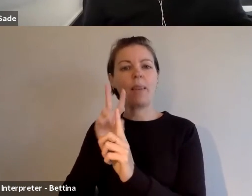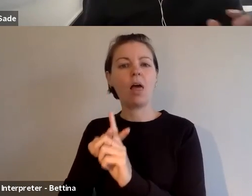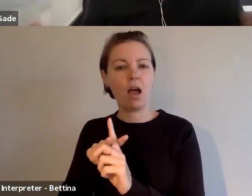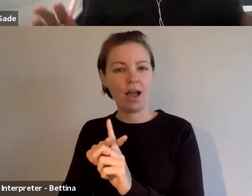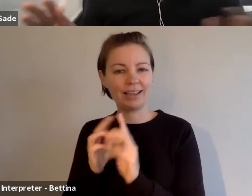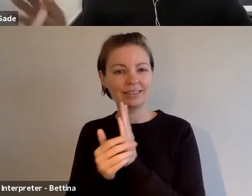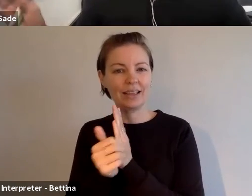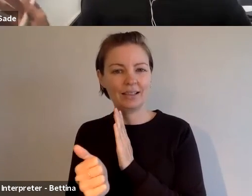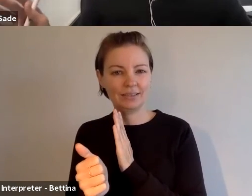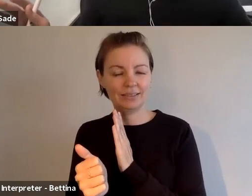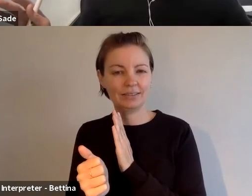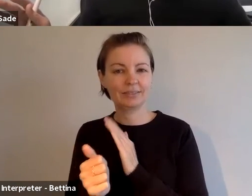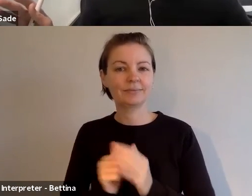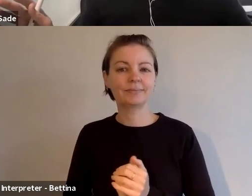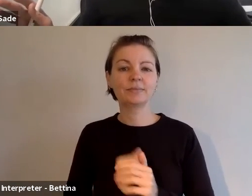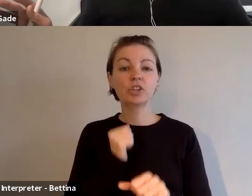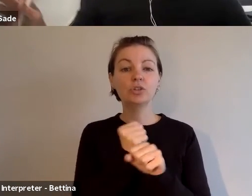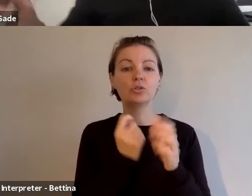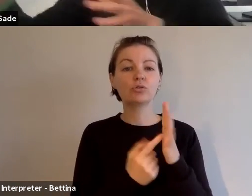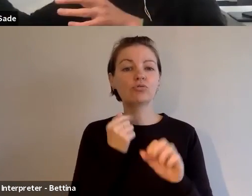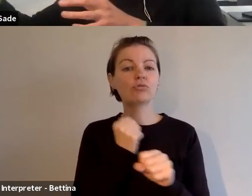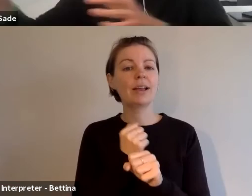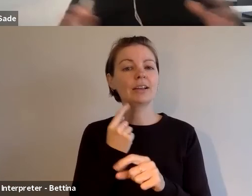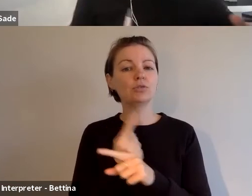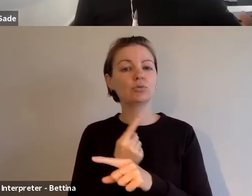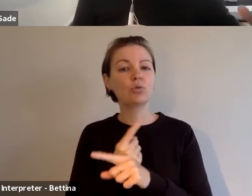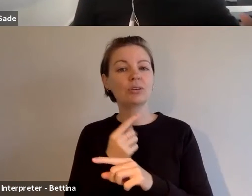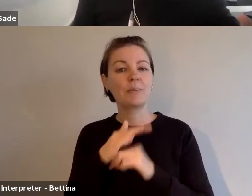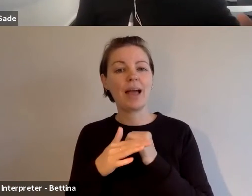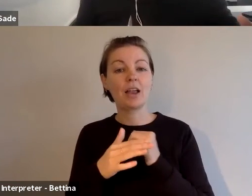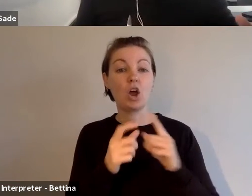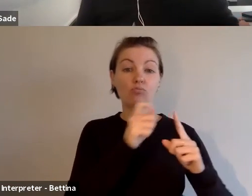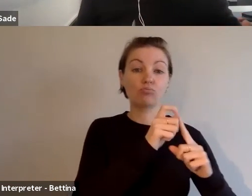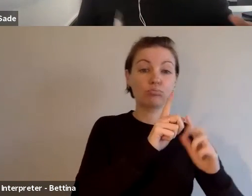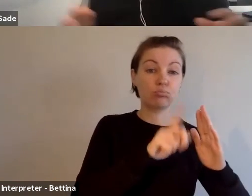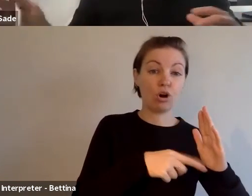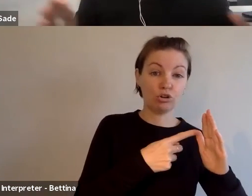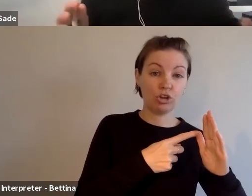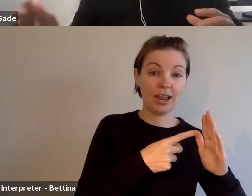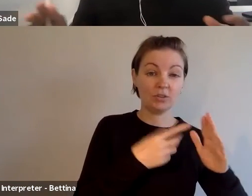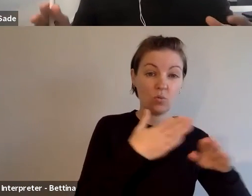And I know we saw Greg talk about the movement between the project and back to the disciplinary home and mentoring.